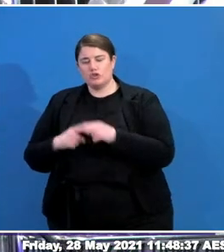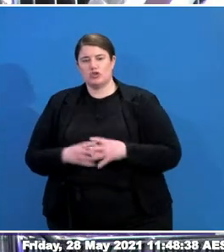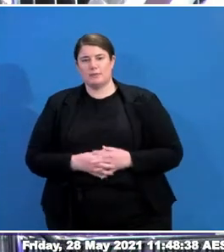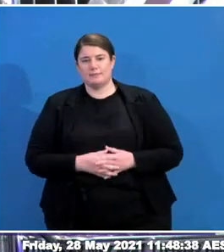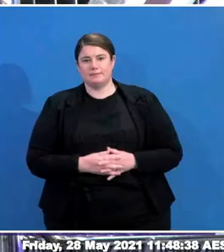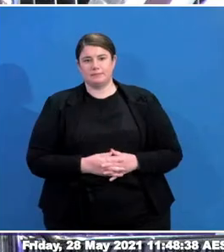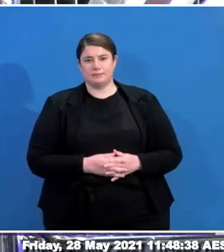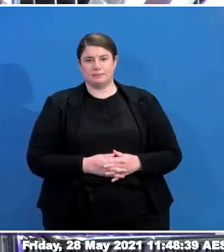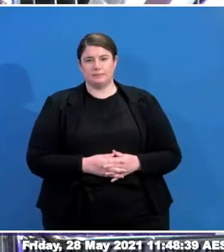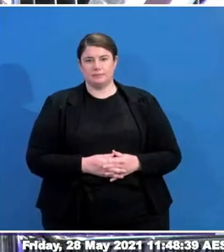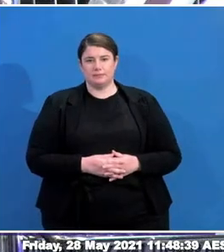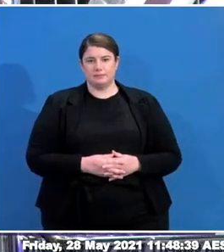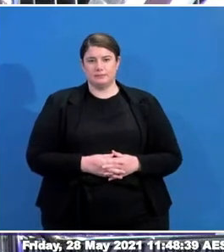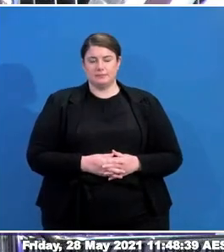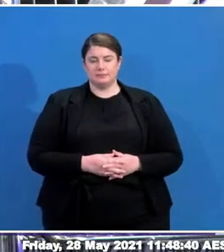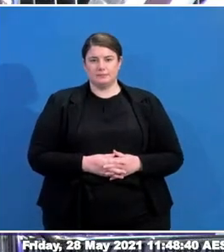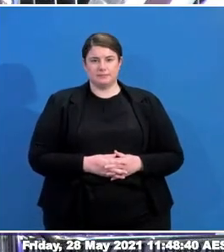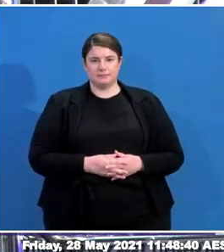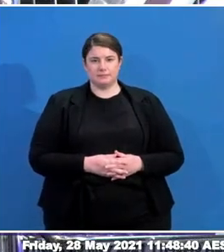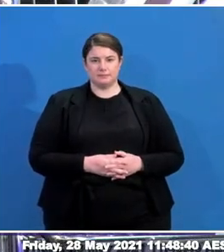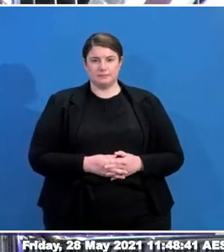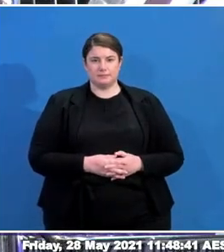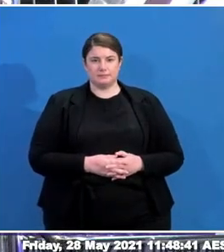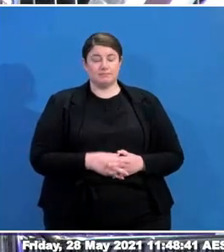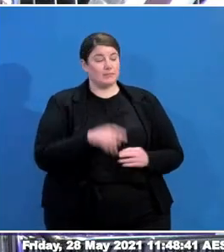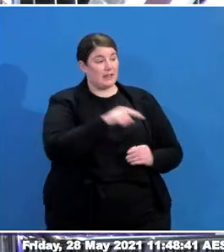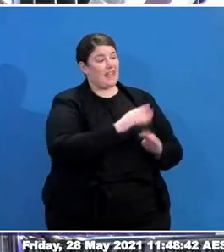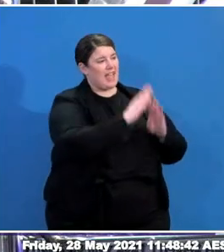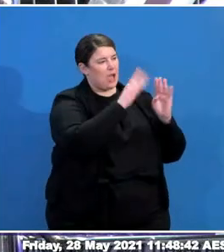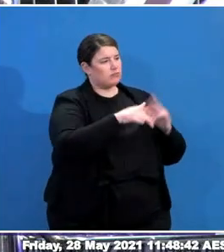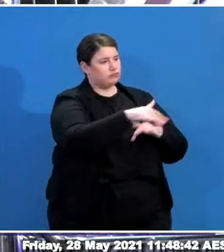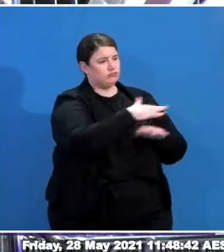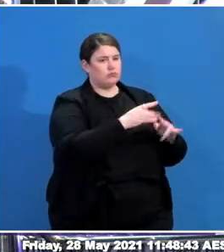Do you accept that there was a culture in the house of blaming others?